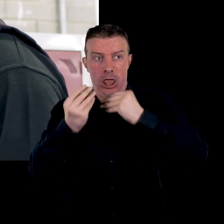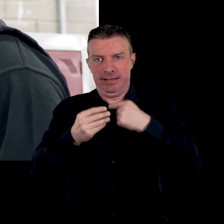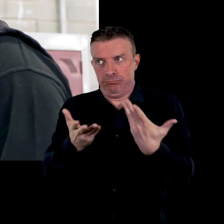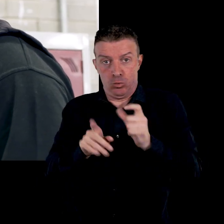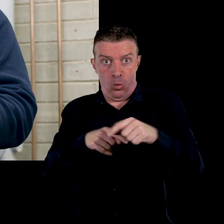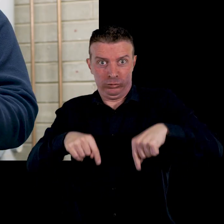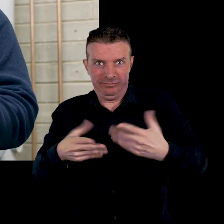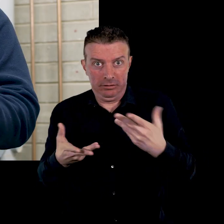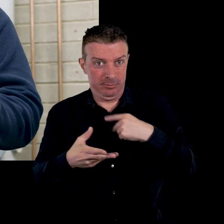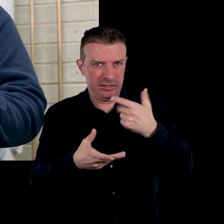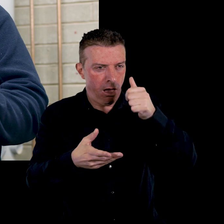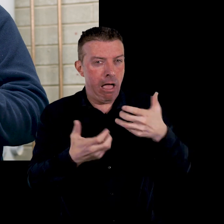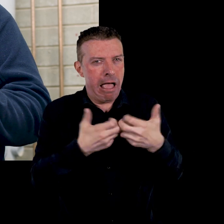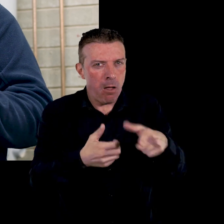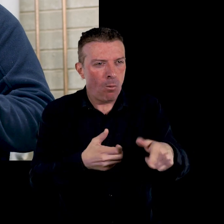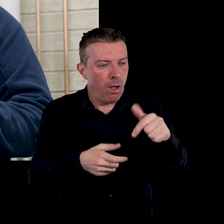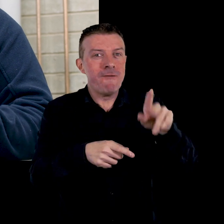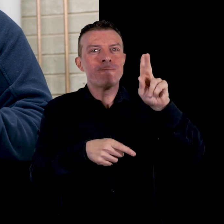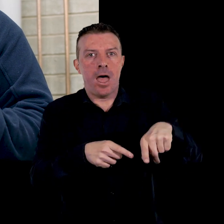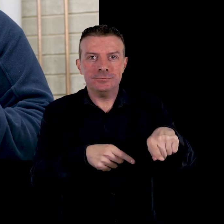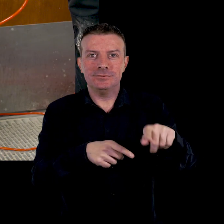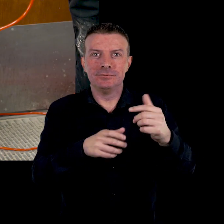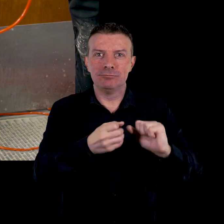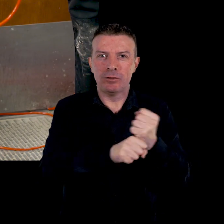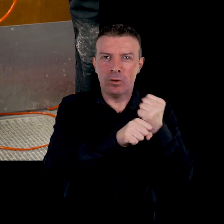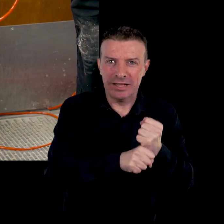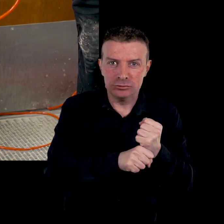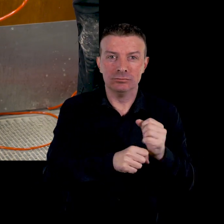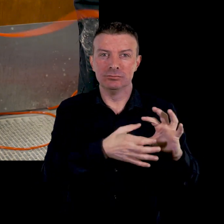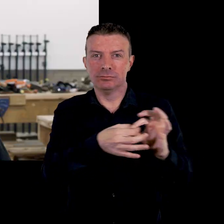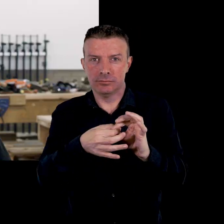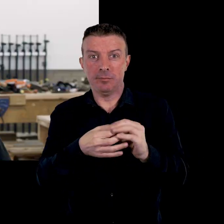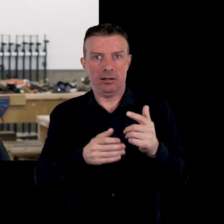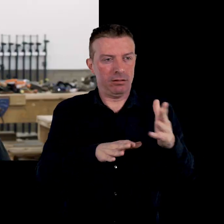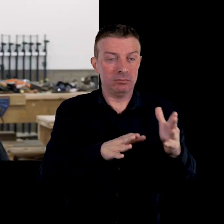What I'm kind of learning from this course is the methods and the ways that domestic retrofits are sort